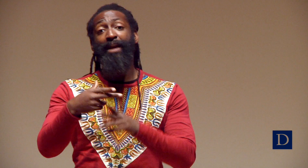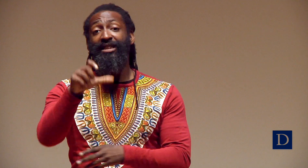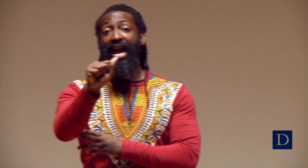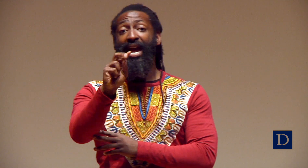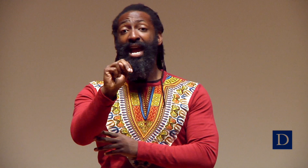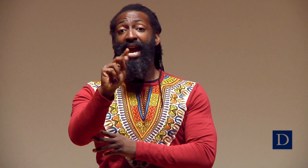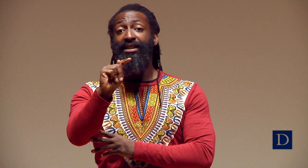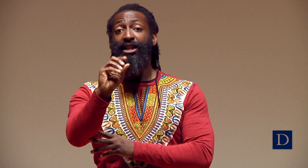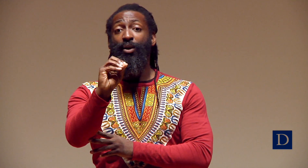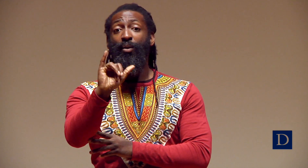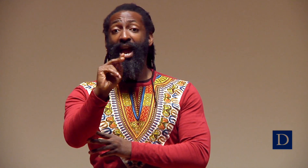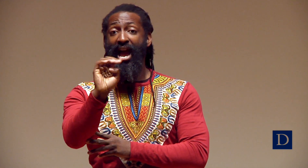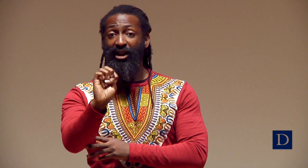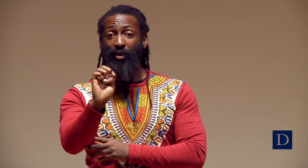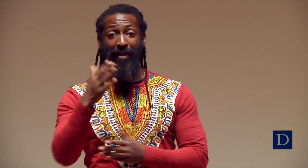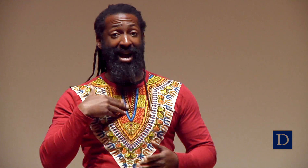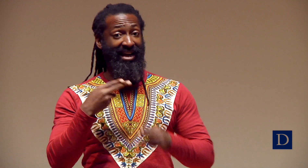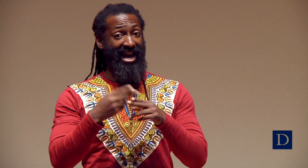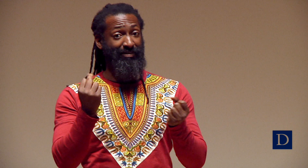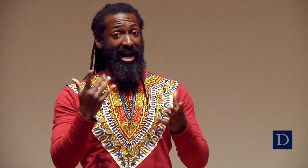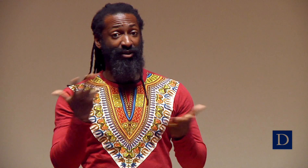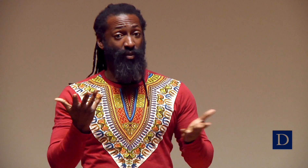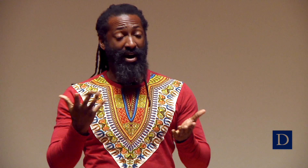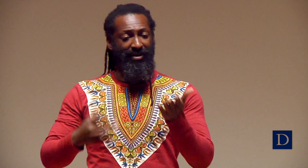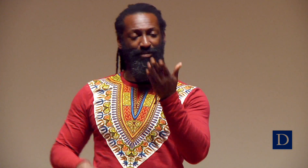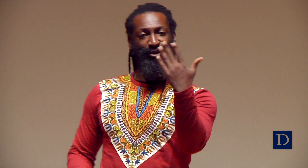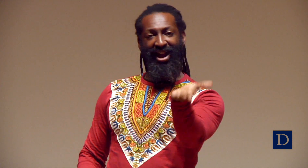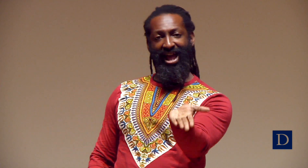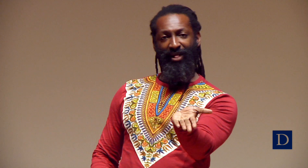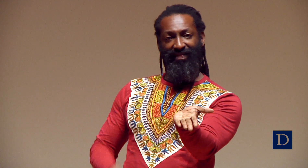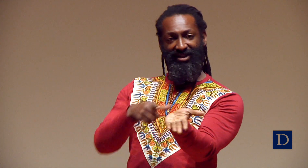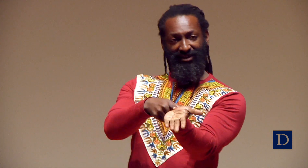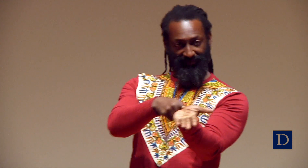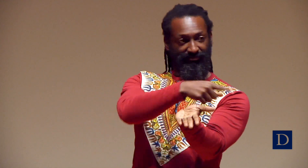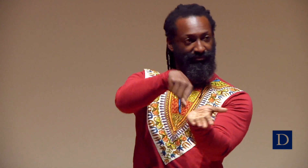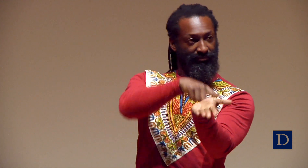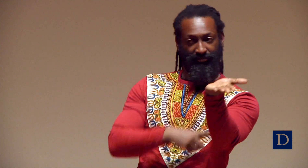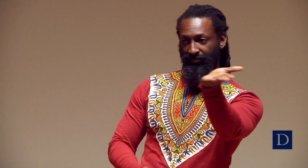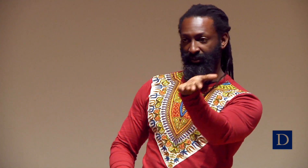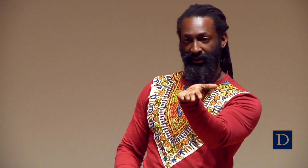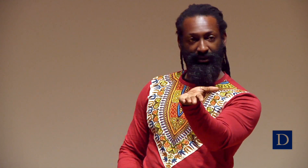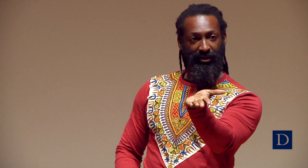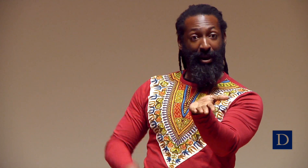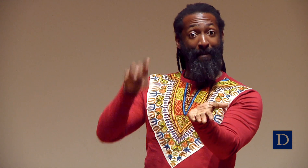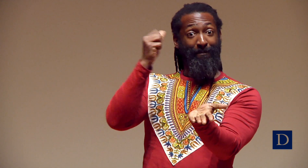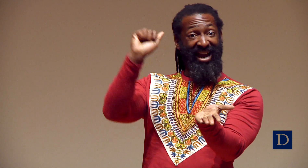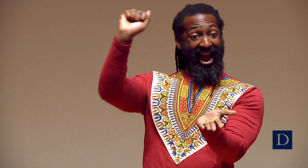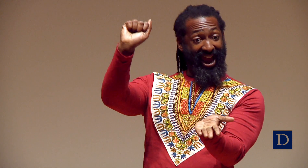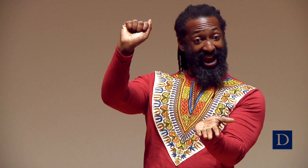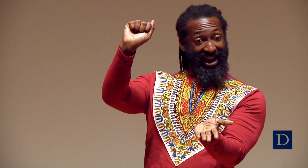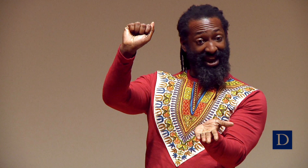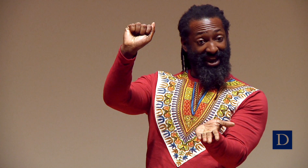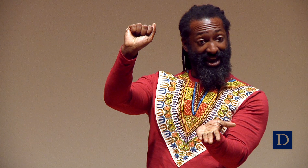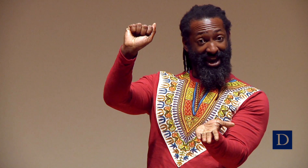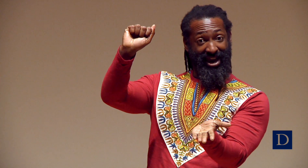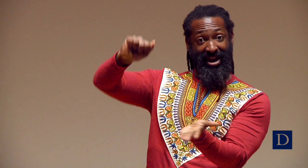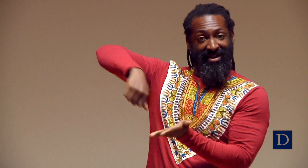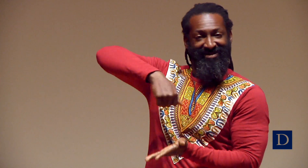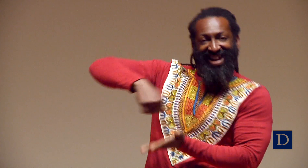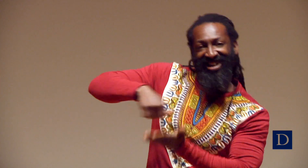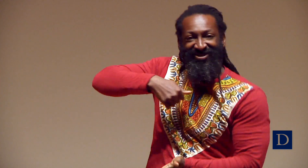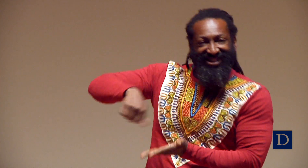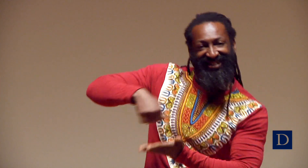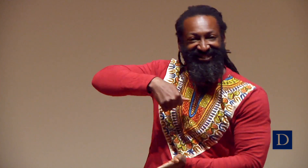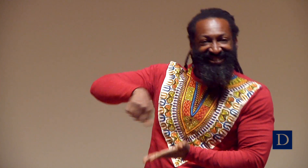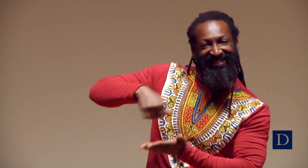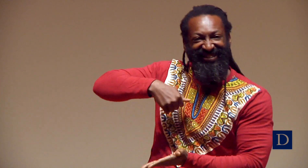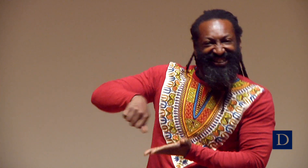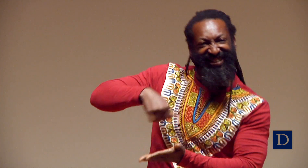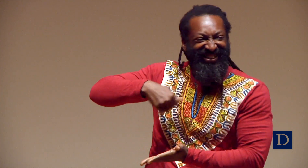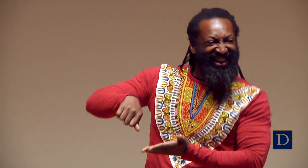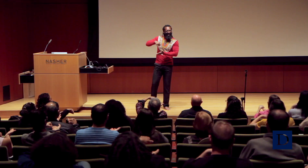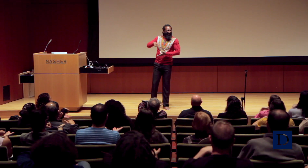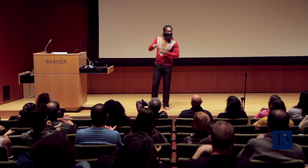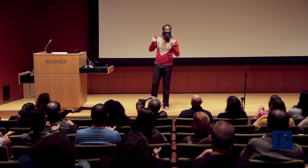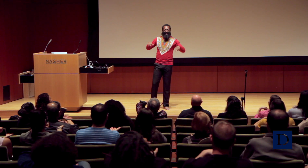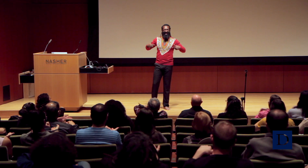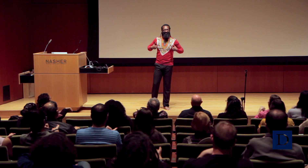So again, my name is Antoine. My name sign is this right here. Put your hand out, put your hand out. Make an “A,” make a fist, and dance that “A” on the top of your hand.